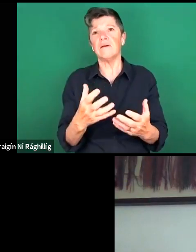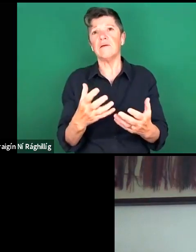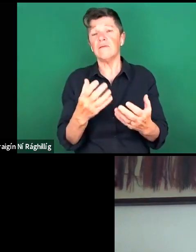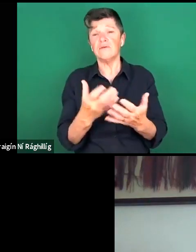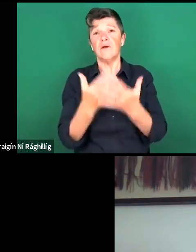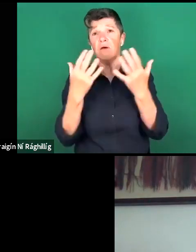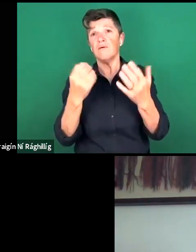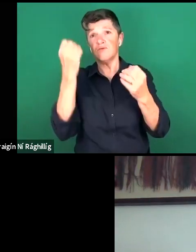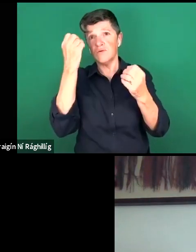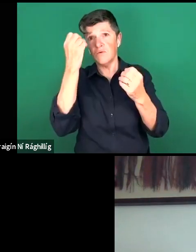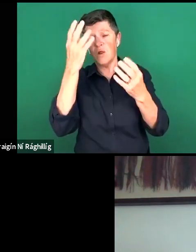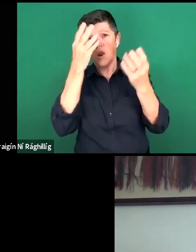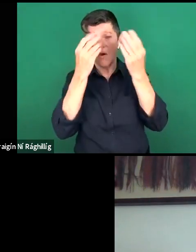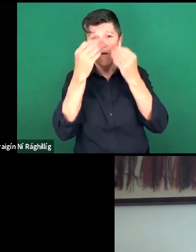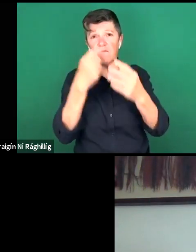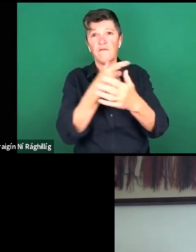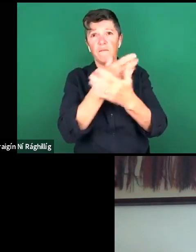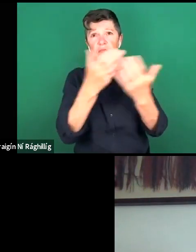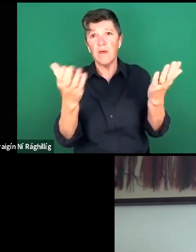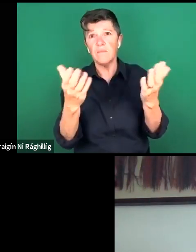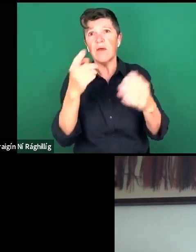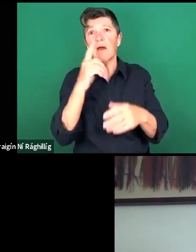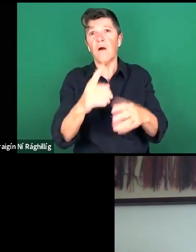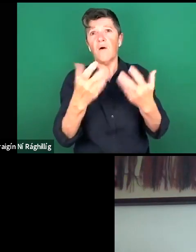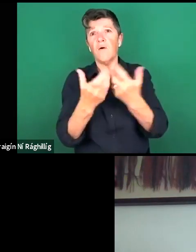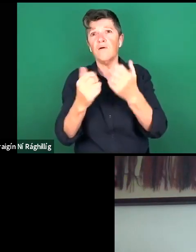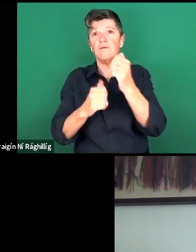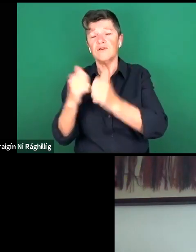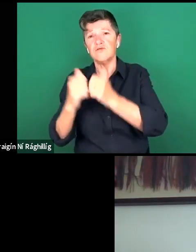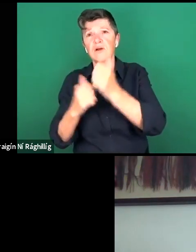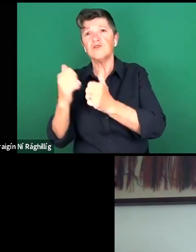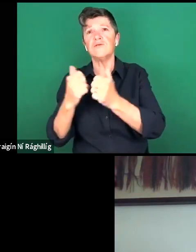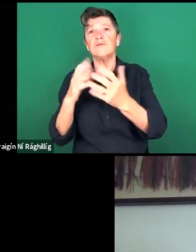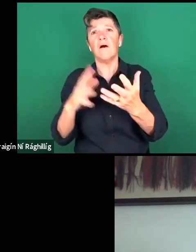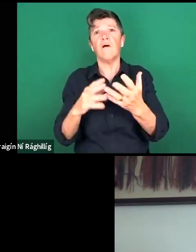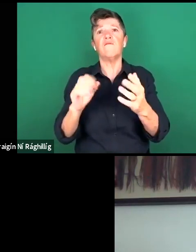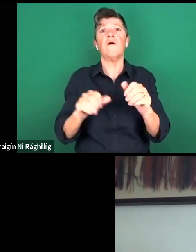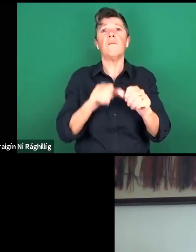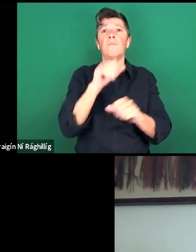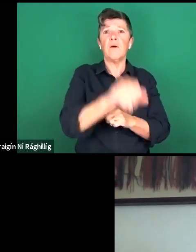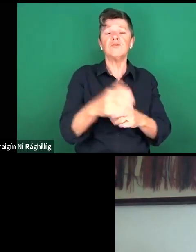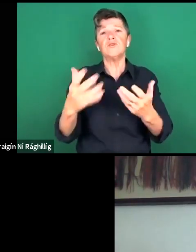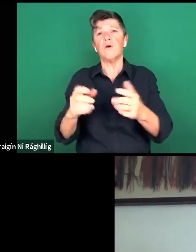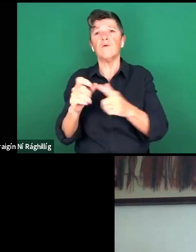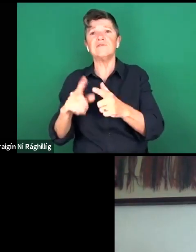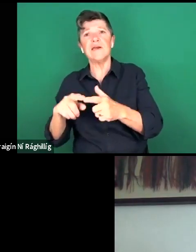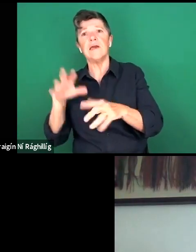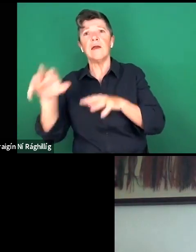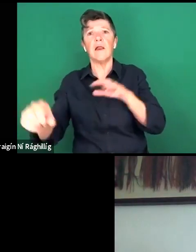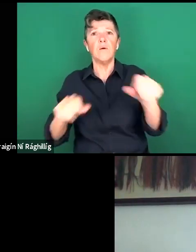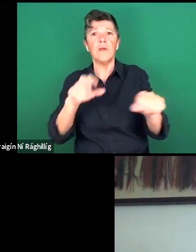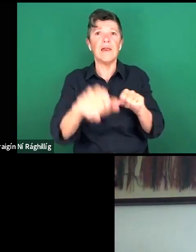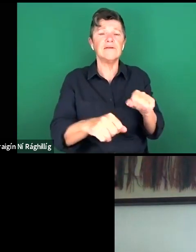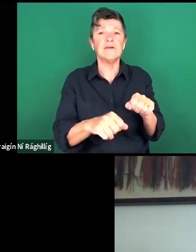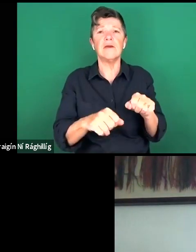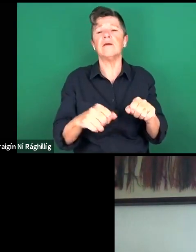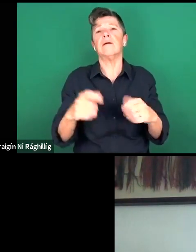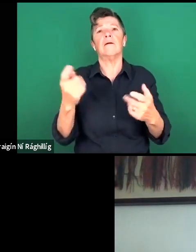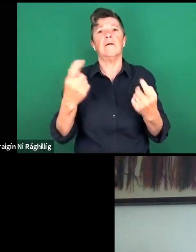know that is because I'm in environments where there present and I make this critique in front of them but